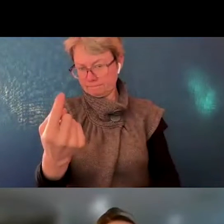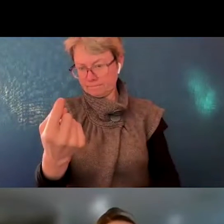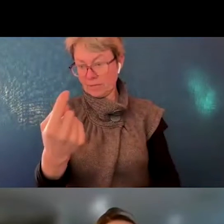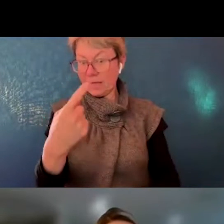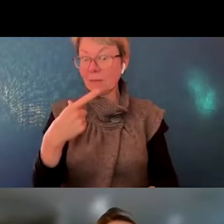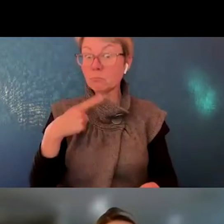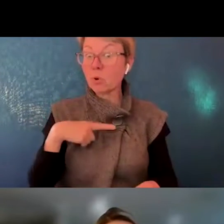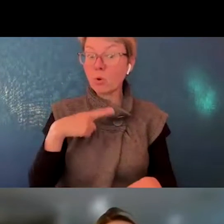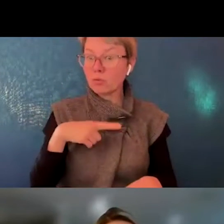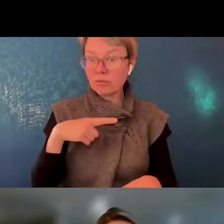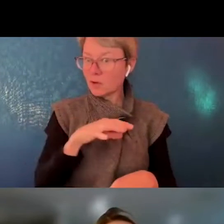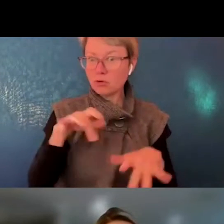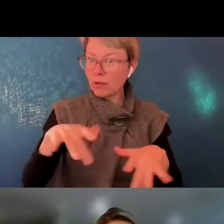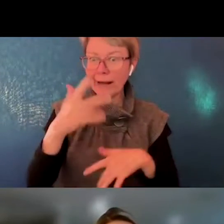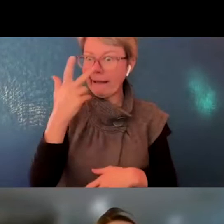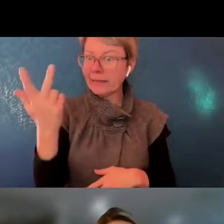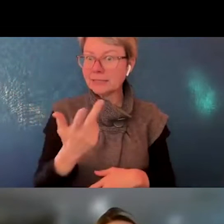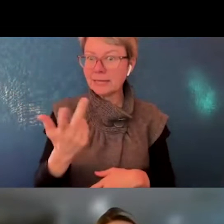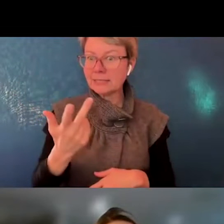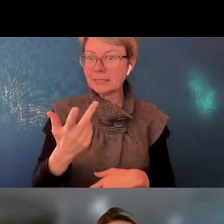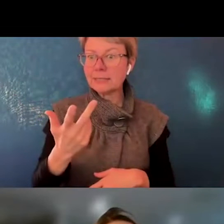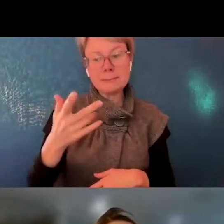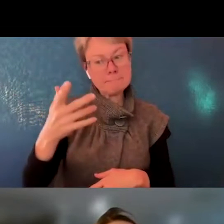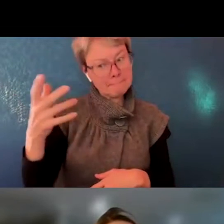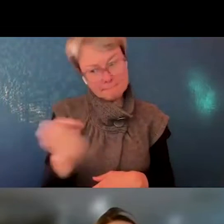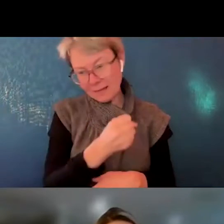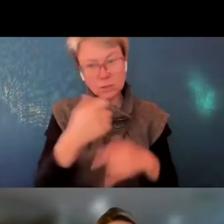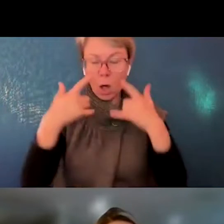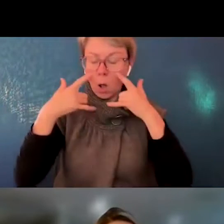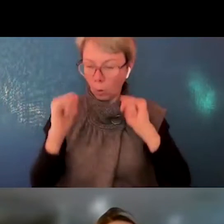under the law they have to get some legal advice from the lawyer and so that's what that's another